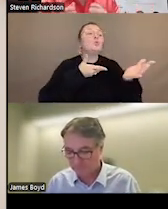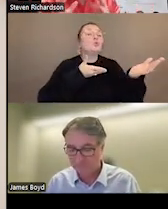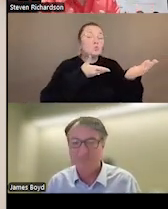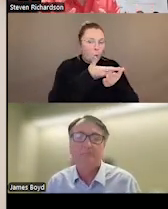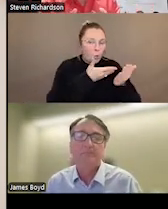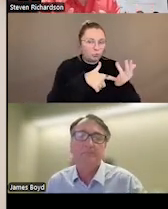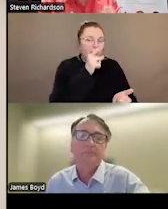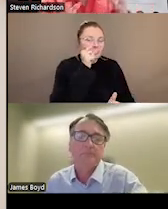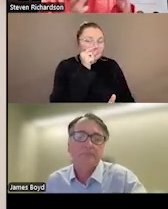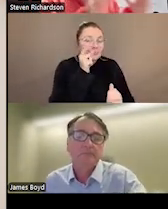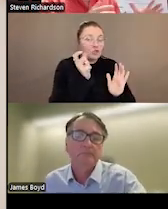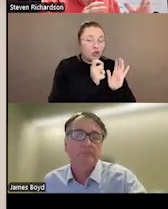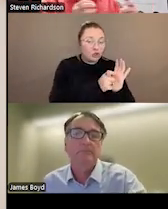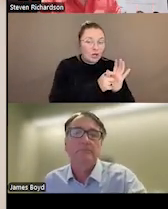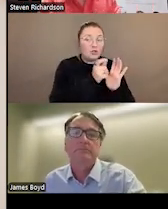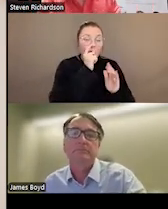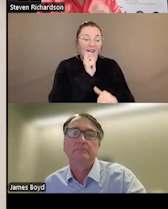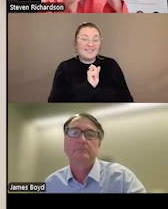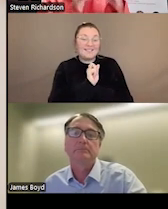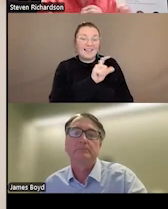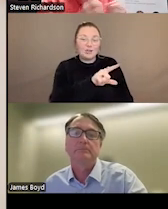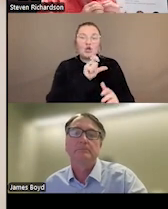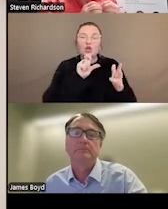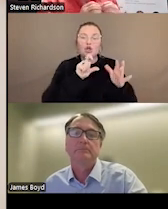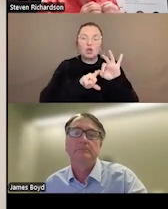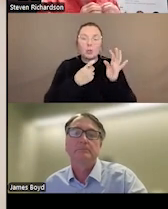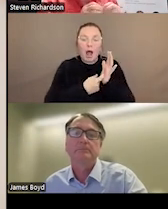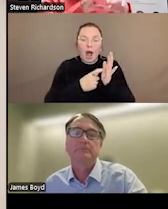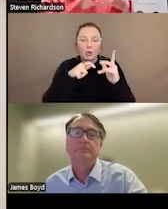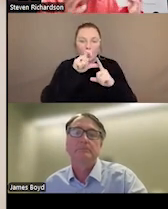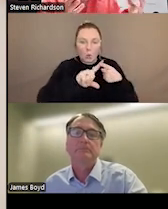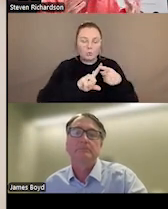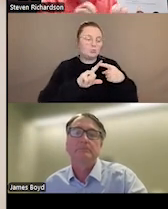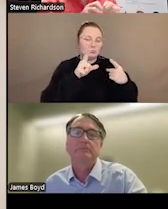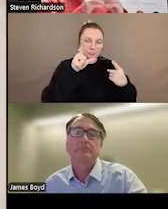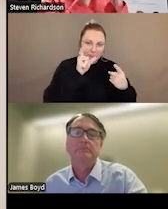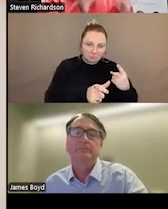you can send them a QR code, you can send them a link to that page. Again, not published,